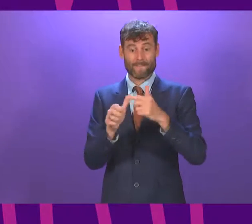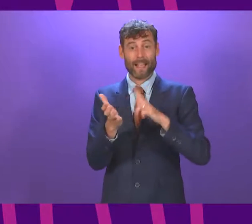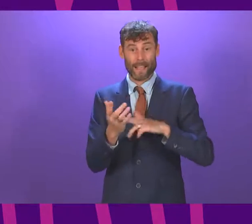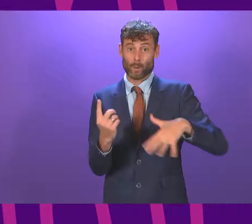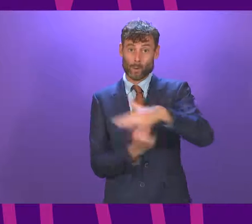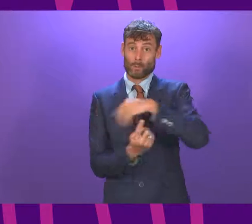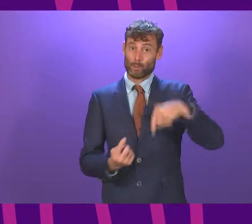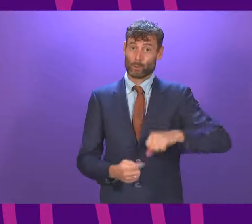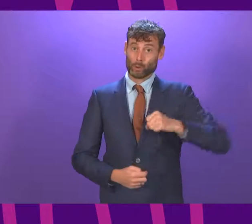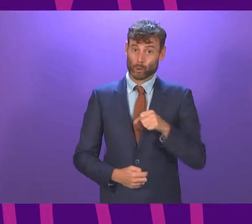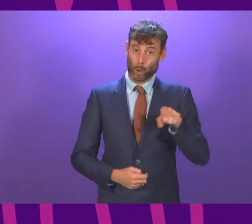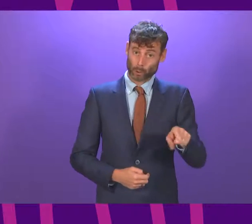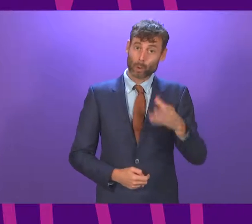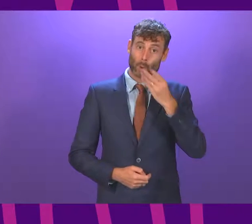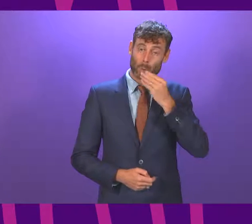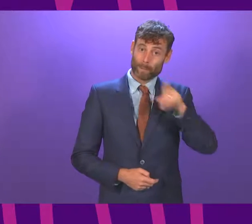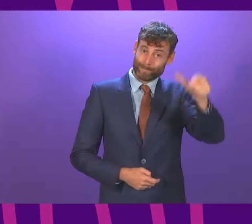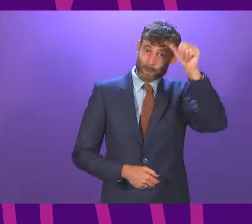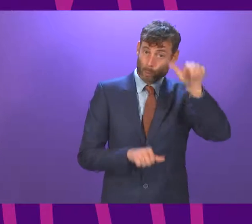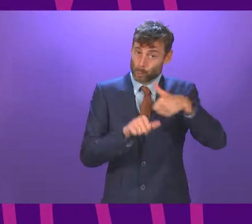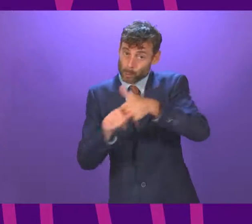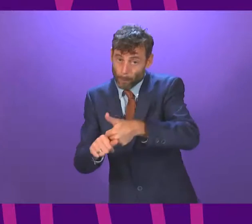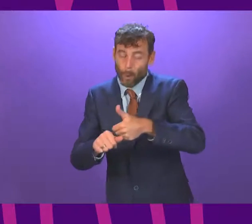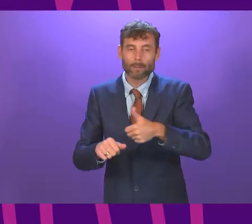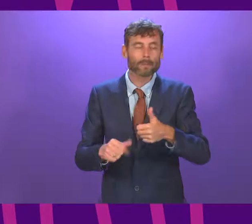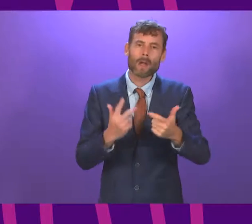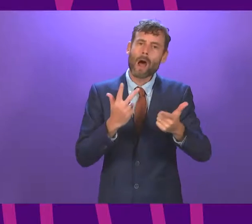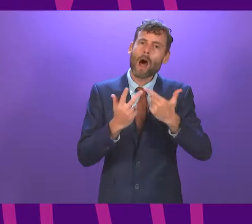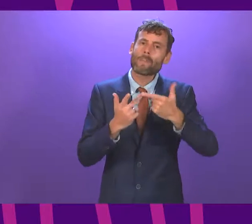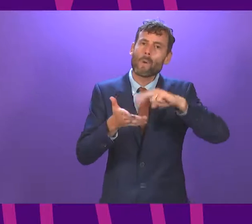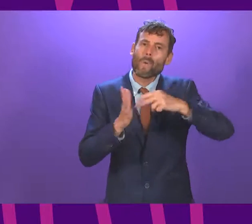We are probably all aware of non-governmental organisations that have worked on the ground